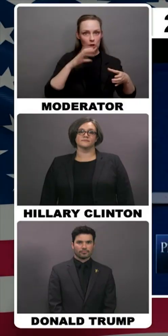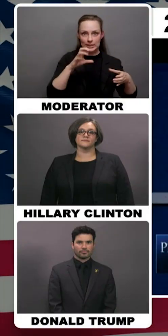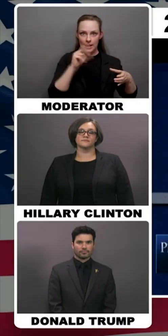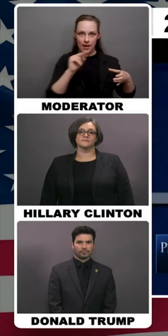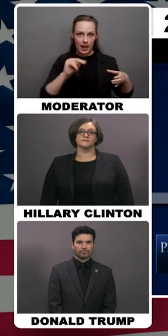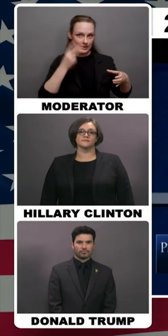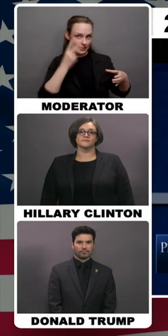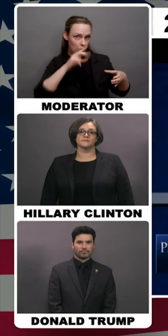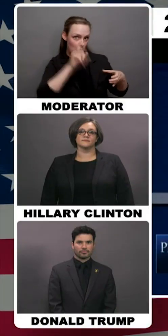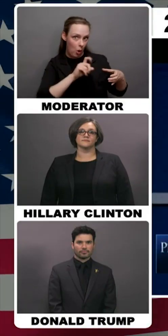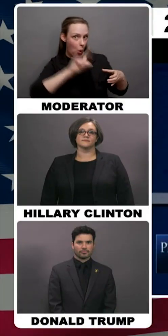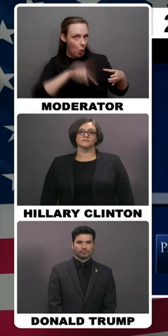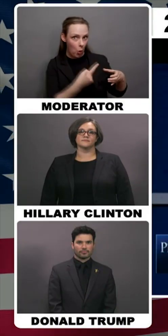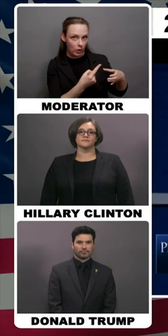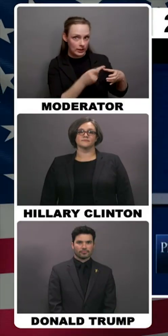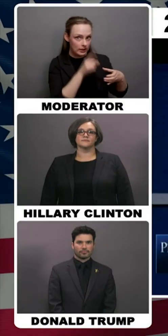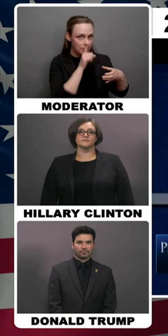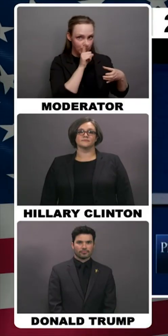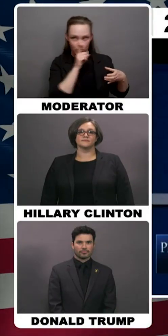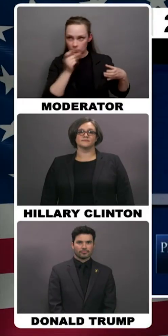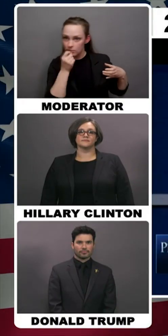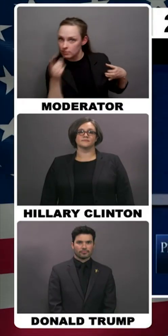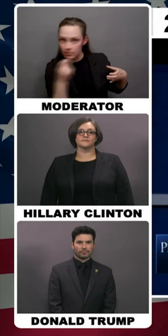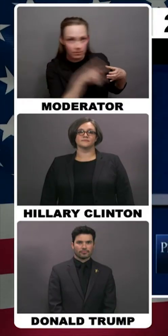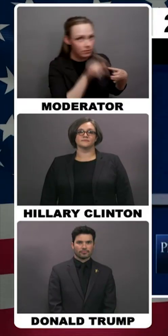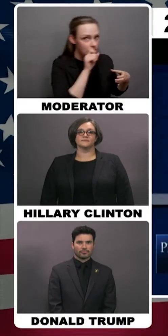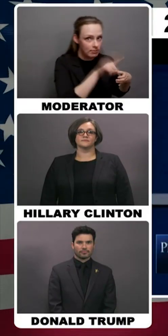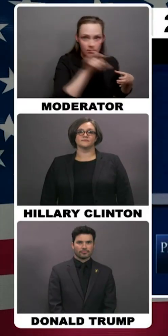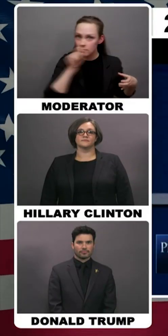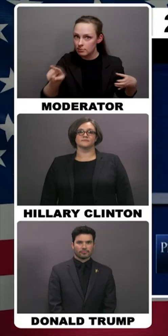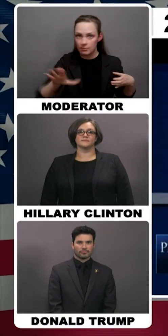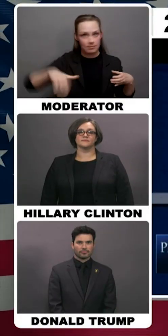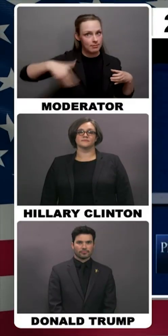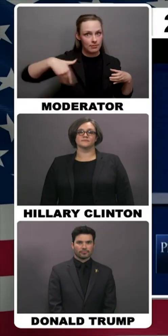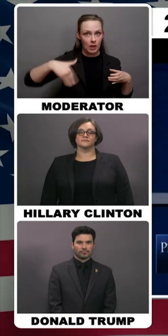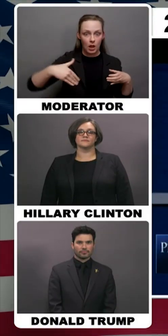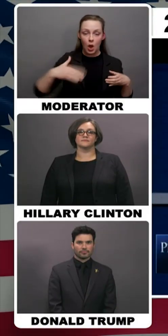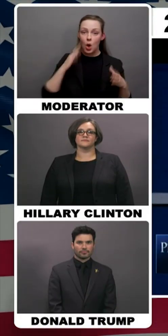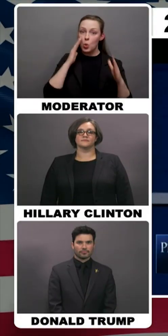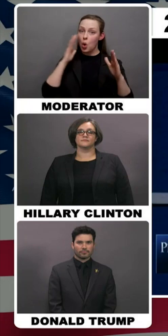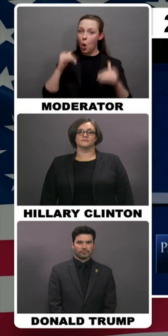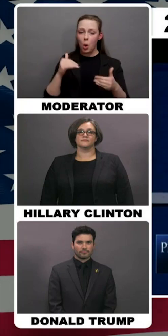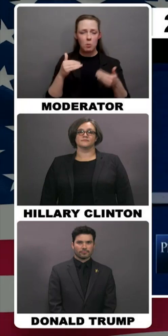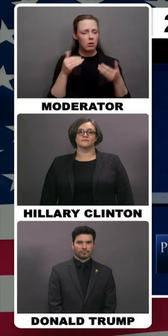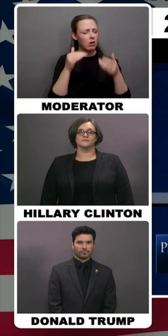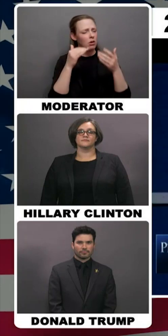to answer each audience and online question. We hope to get to as many questions as we can.